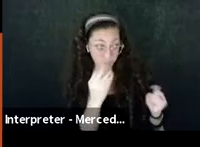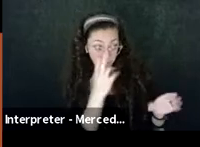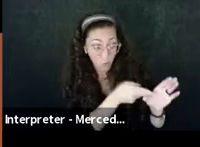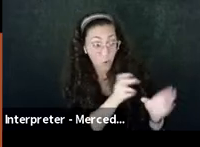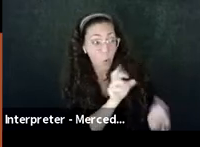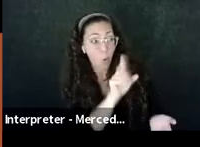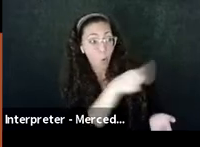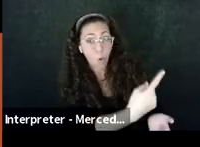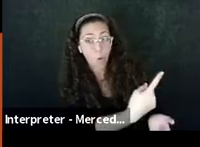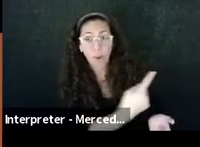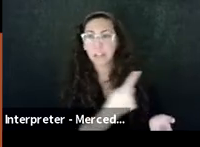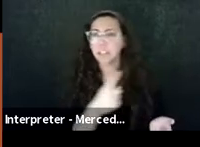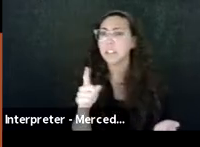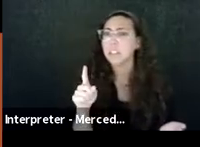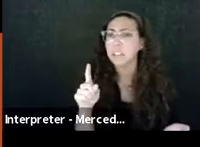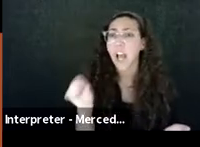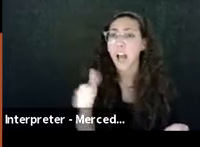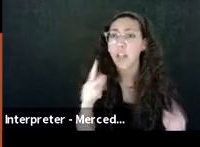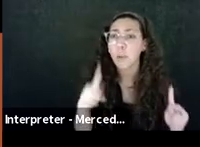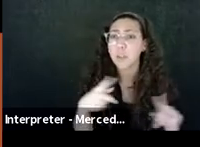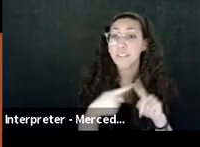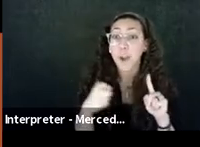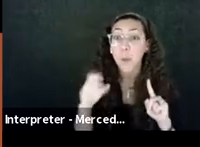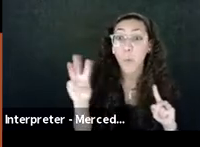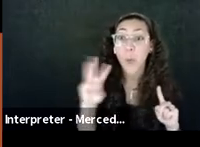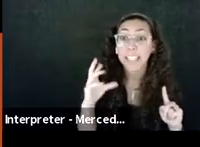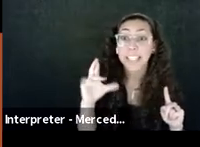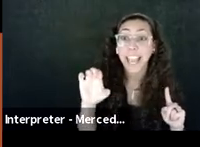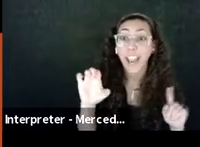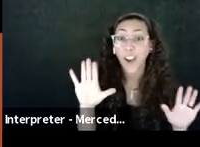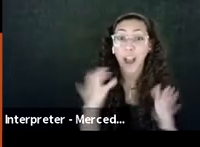Natalie Chavez: IN HERE FROM WEST CARE. This is your chance. Okay. If not, then this is okay so it's me and Maria